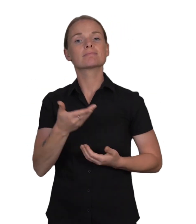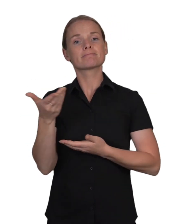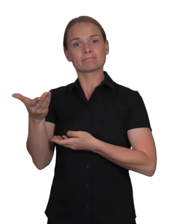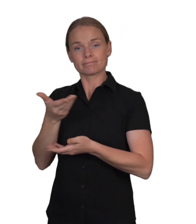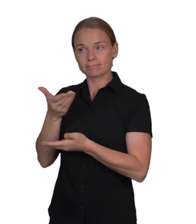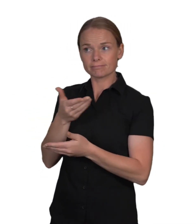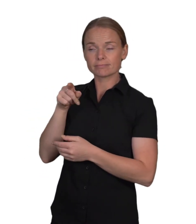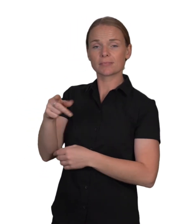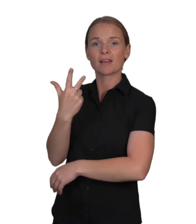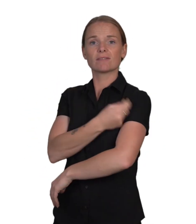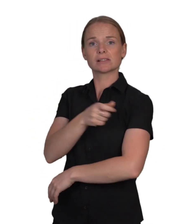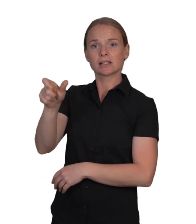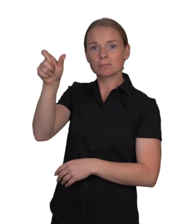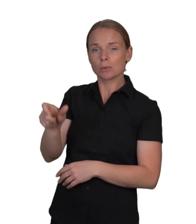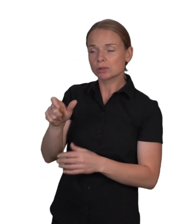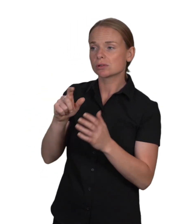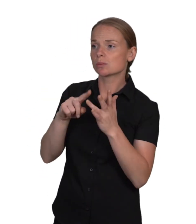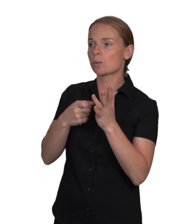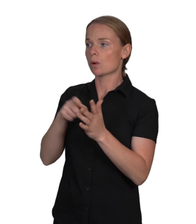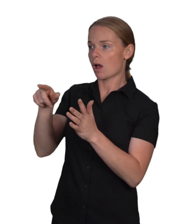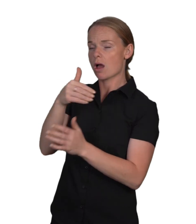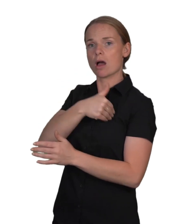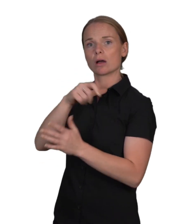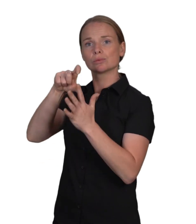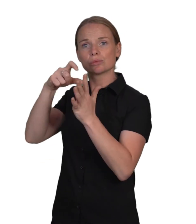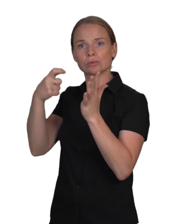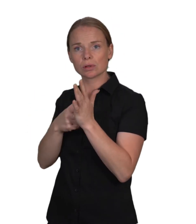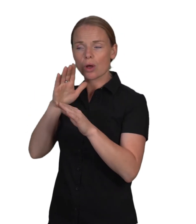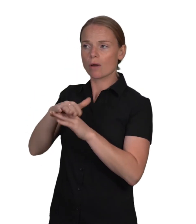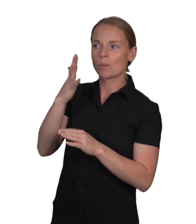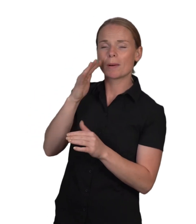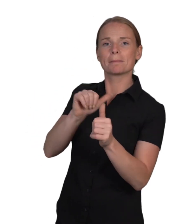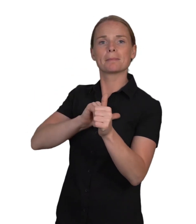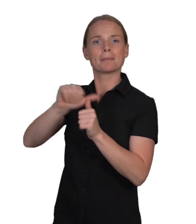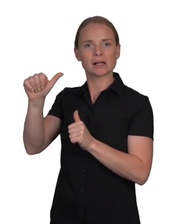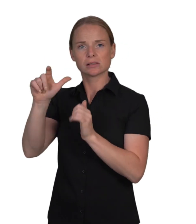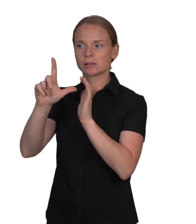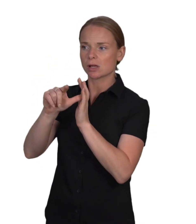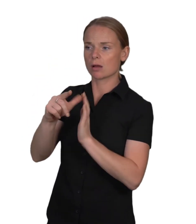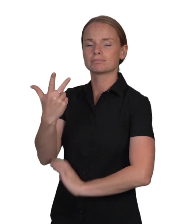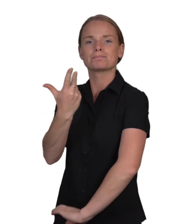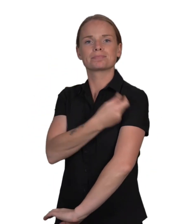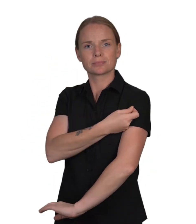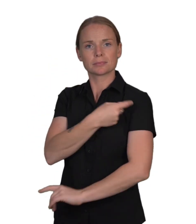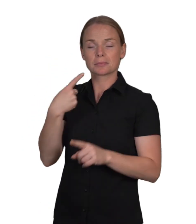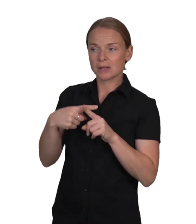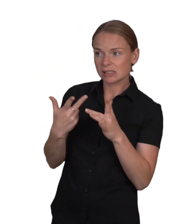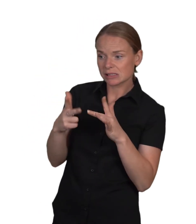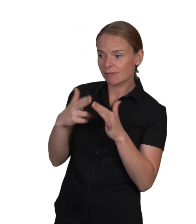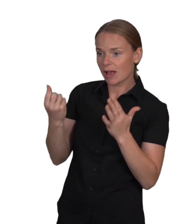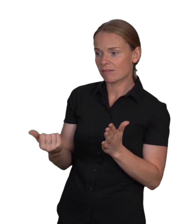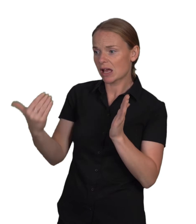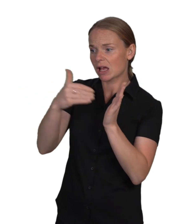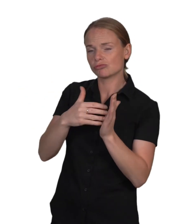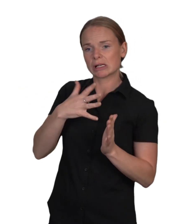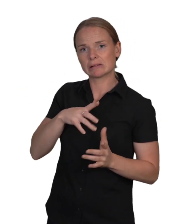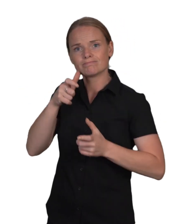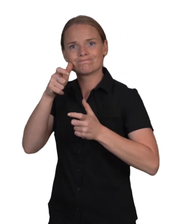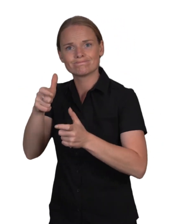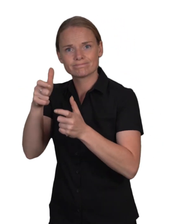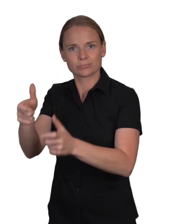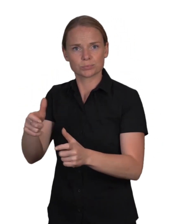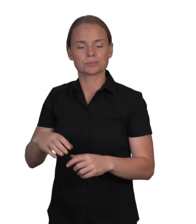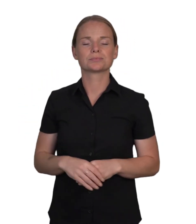immunisation specialist or cardiologist about the best timing of vaccination and whether any additional precautions are recommended